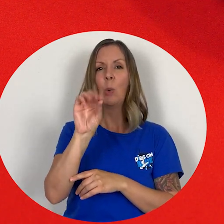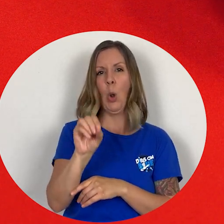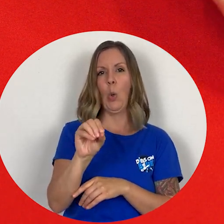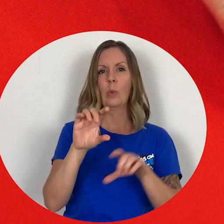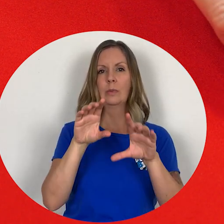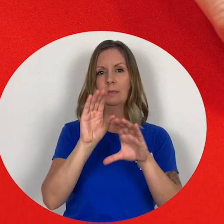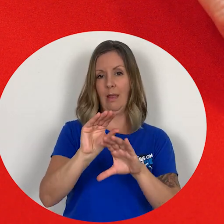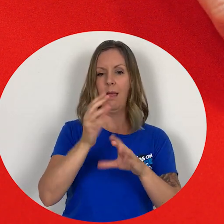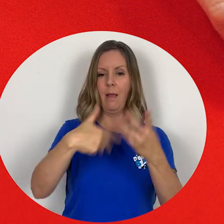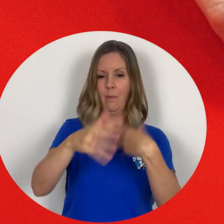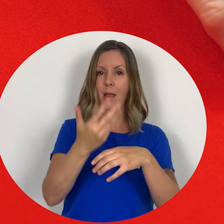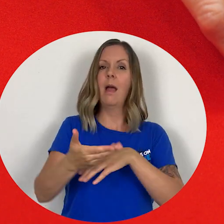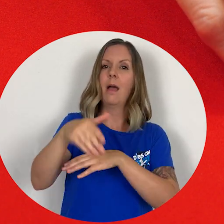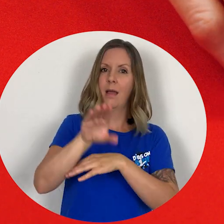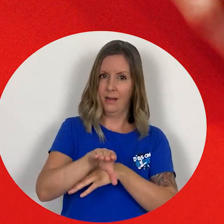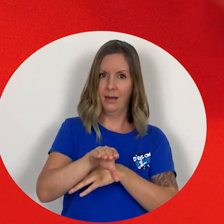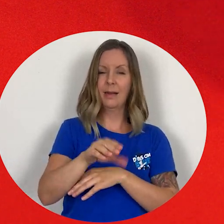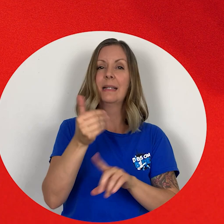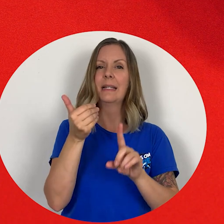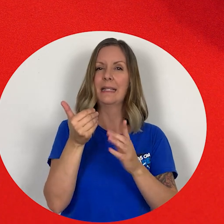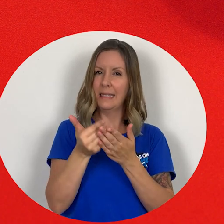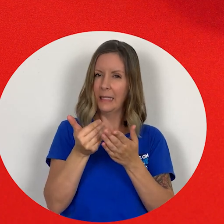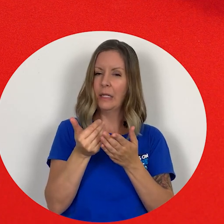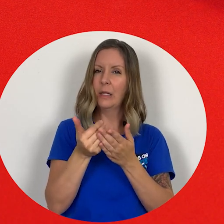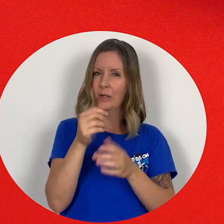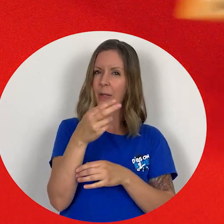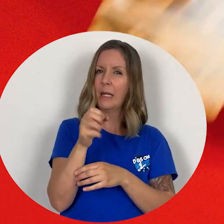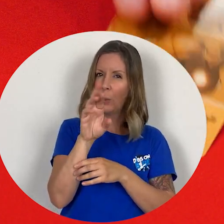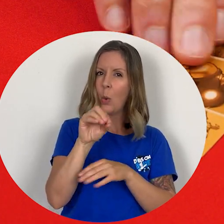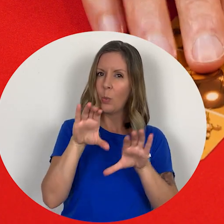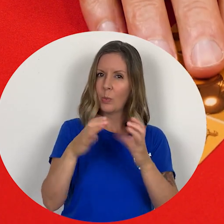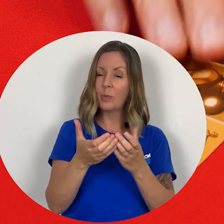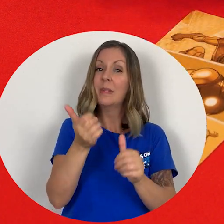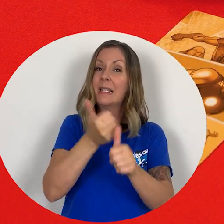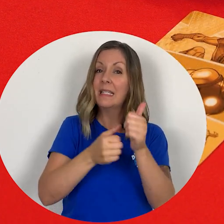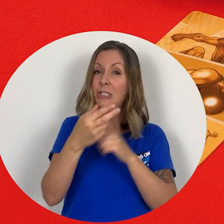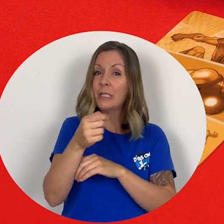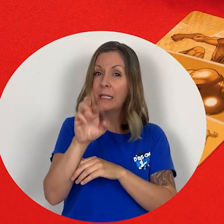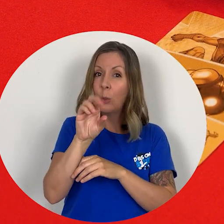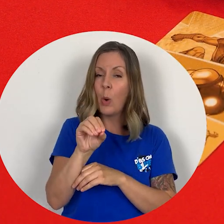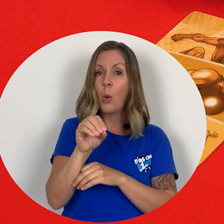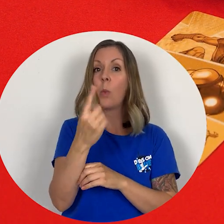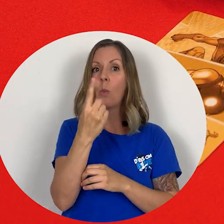it within reach of their team, dealing each of them 1 card to form their starting hand.